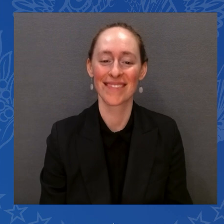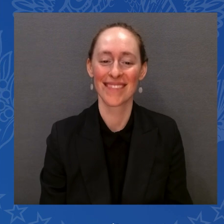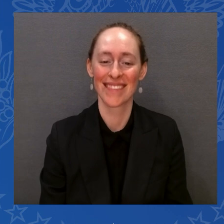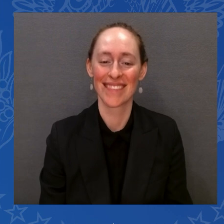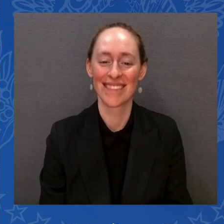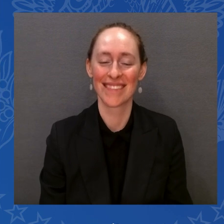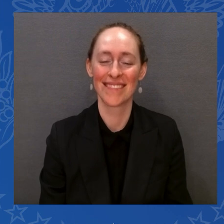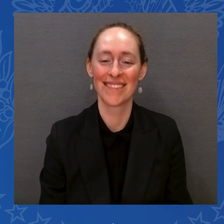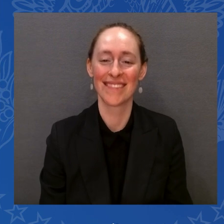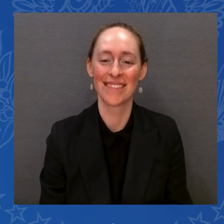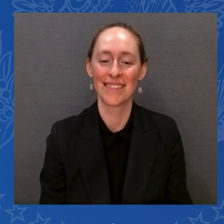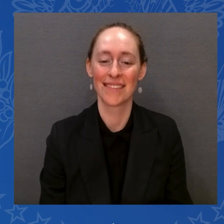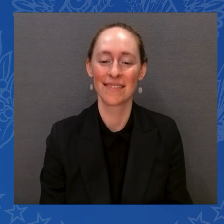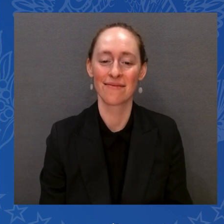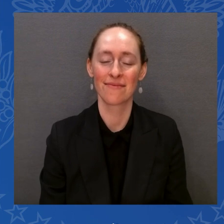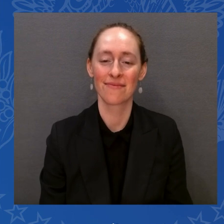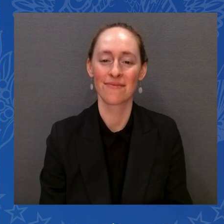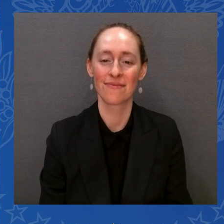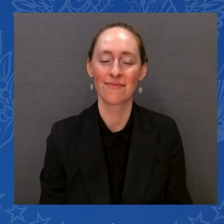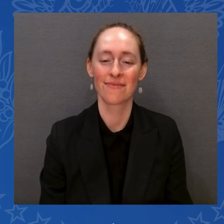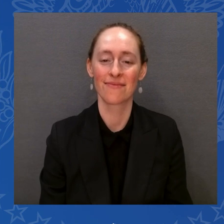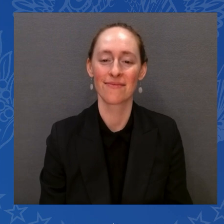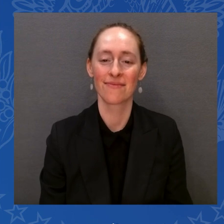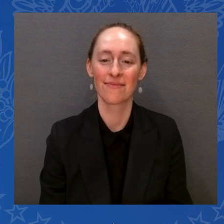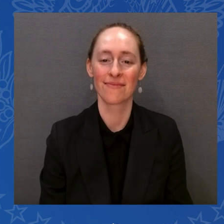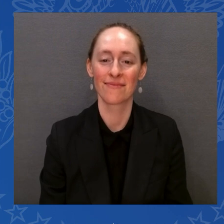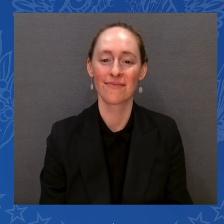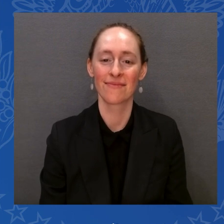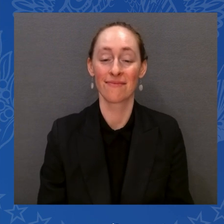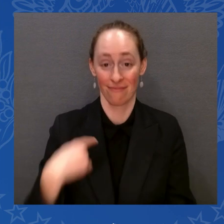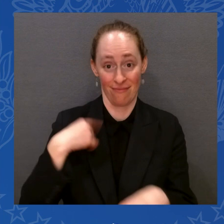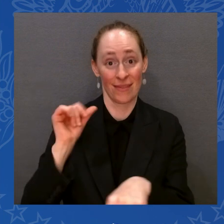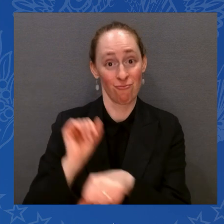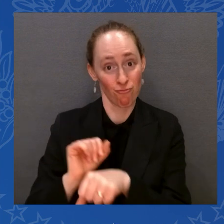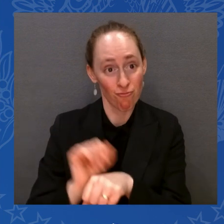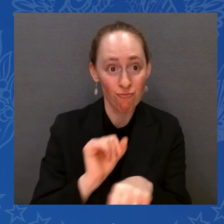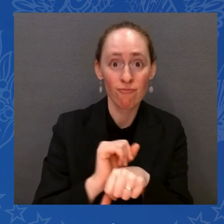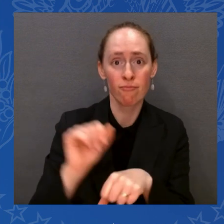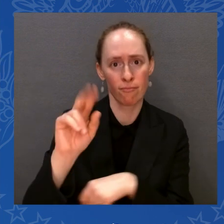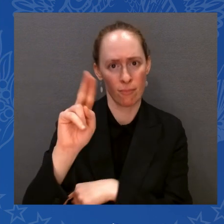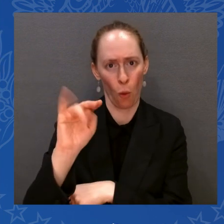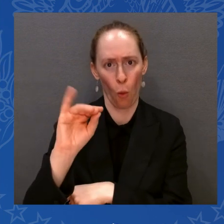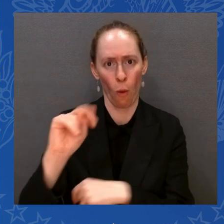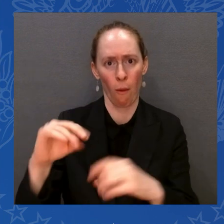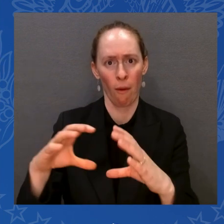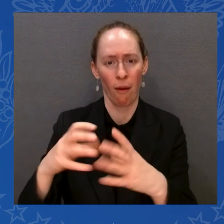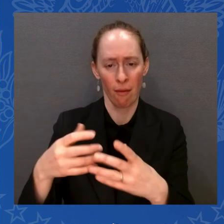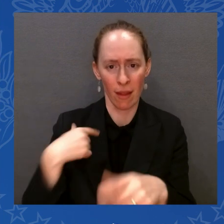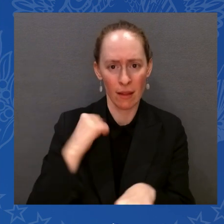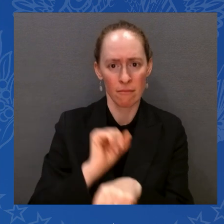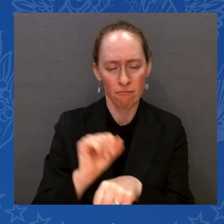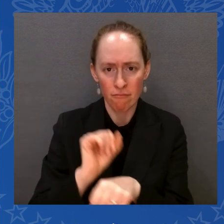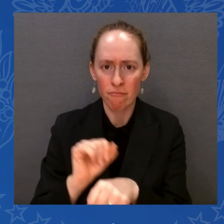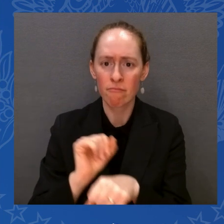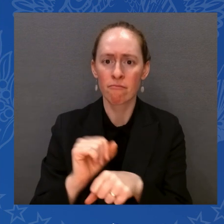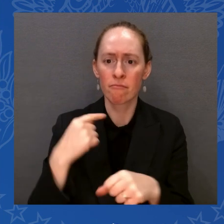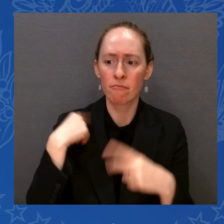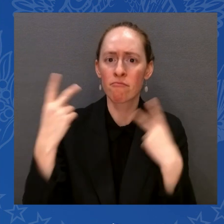Working as a union laborer has taught me that I do not need a college degree to have a good paying family supporting job